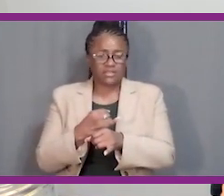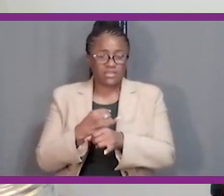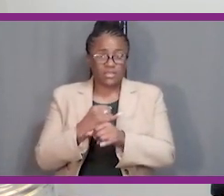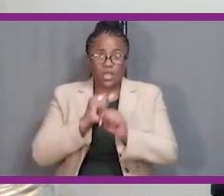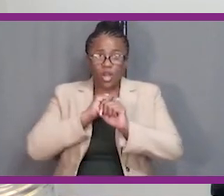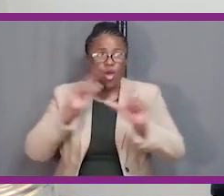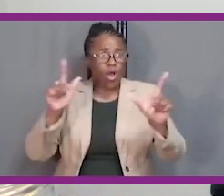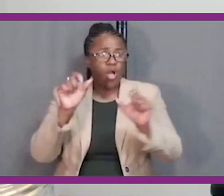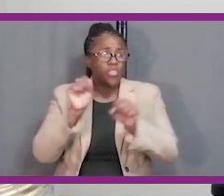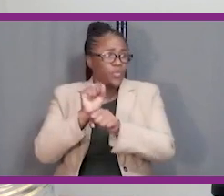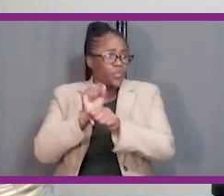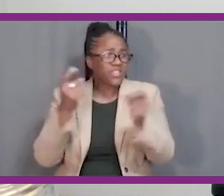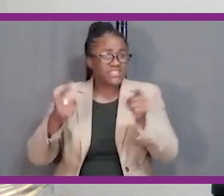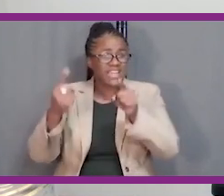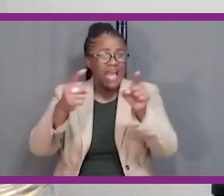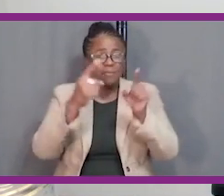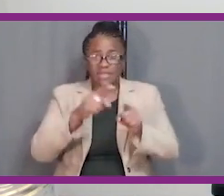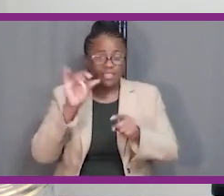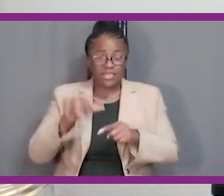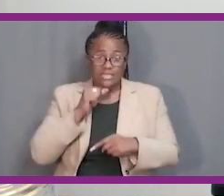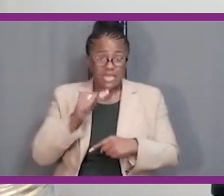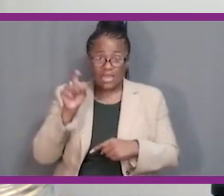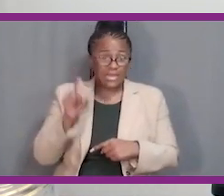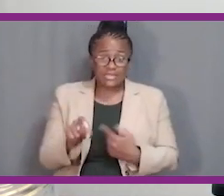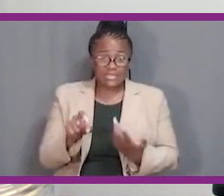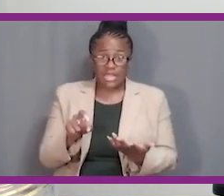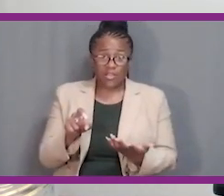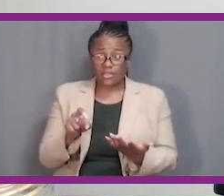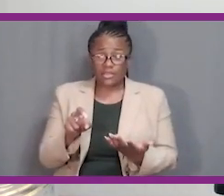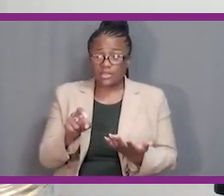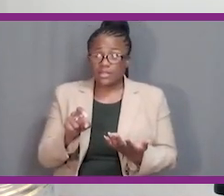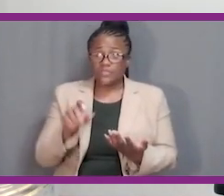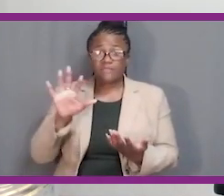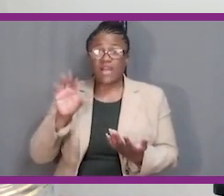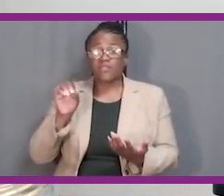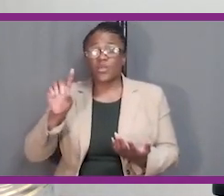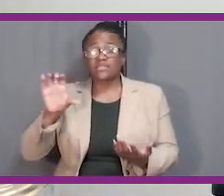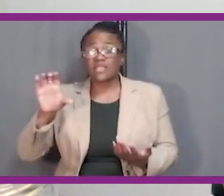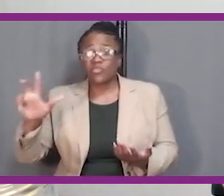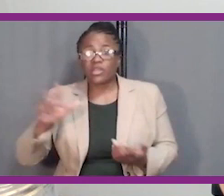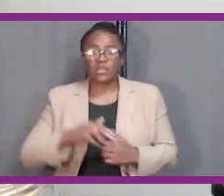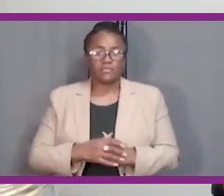501(c)(3) or in a proper organization, look at collective care work, look at mutual aid work,